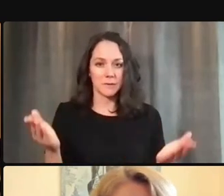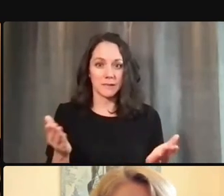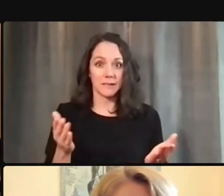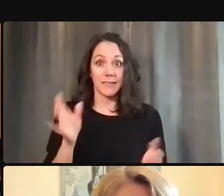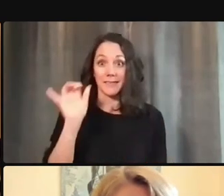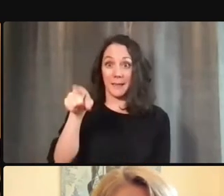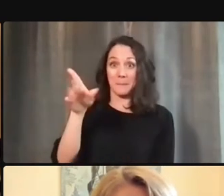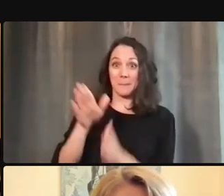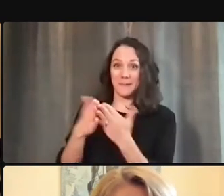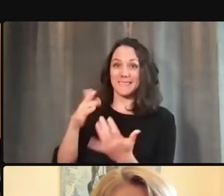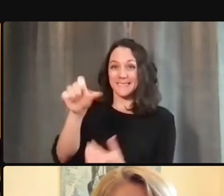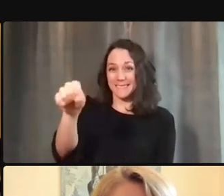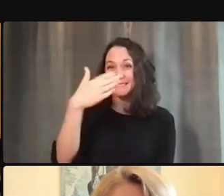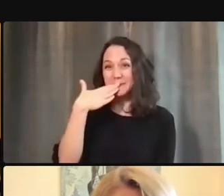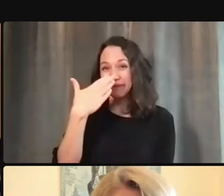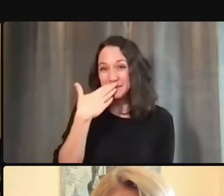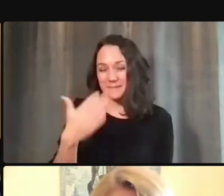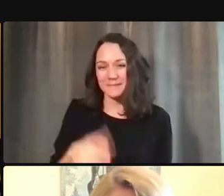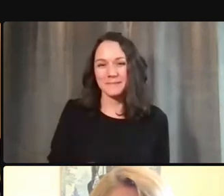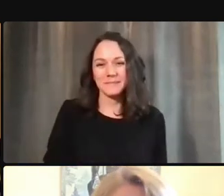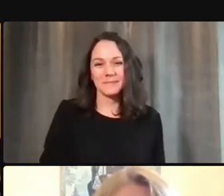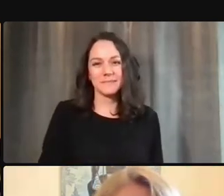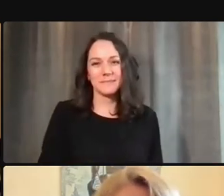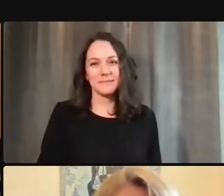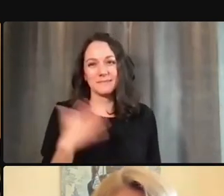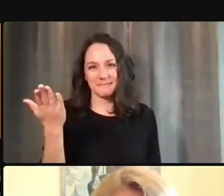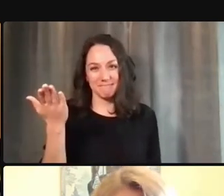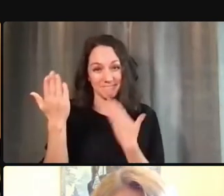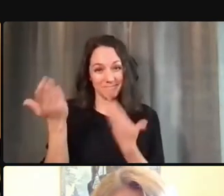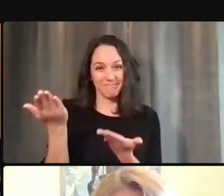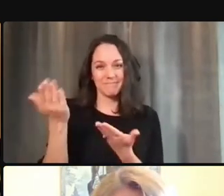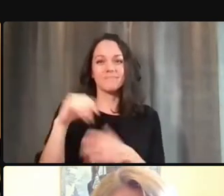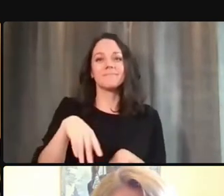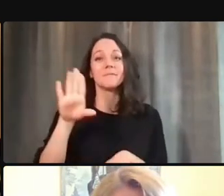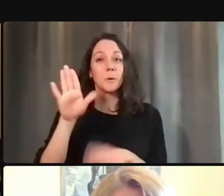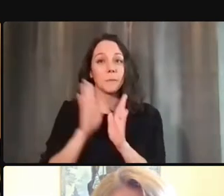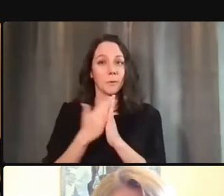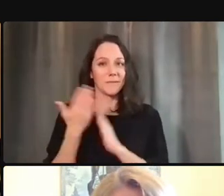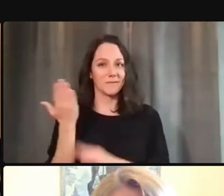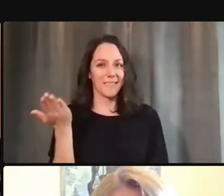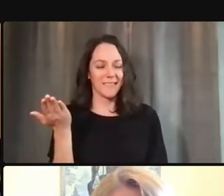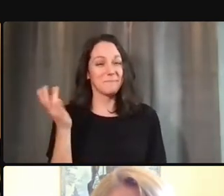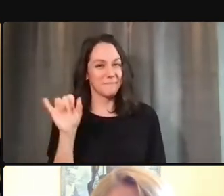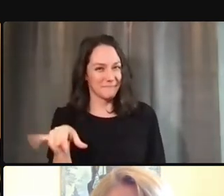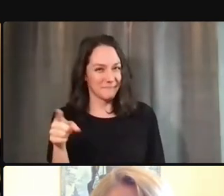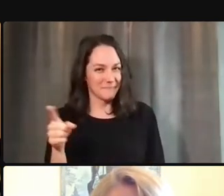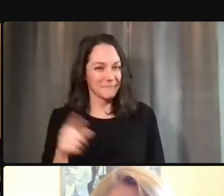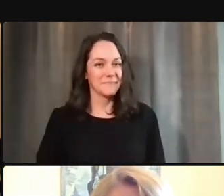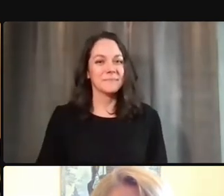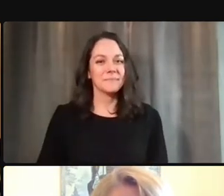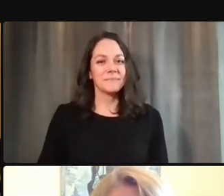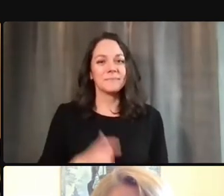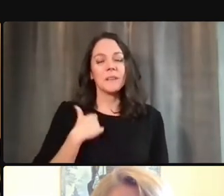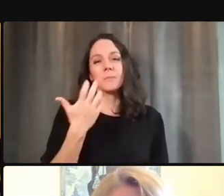Thank you. Monica Monica is displaying the book in her screen so I want to thank you all so much.